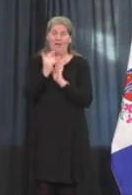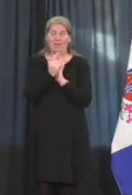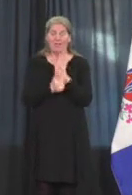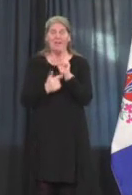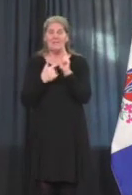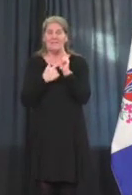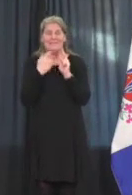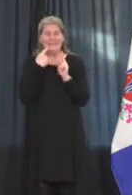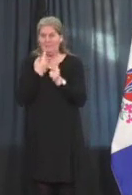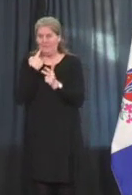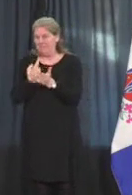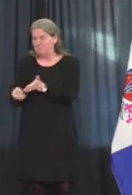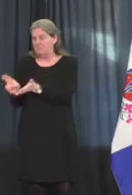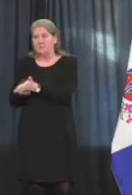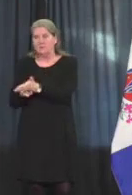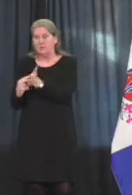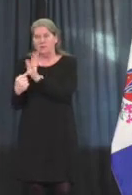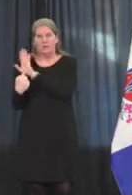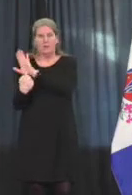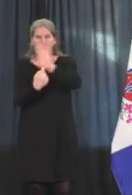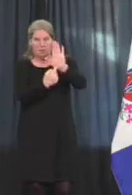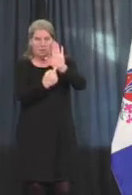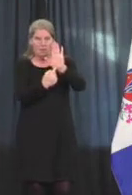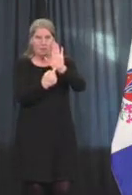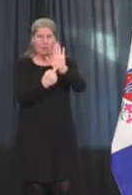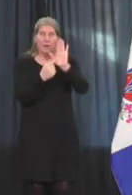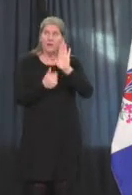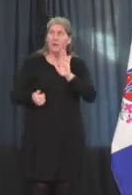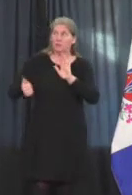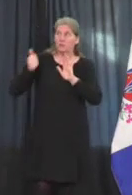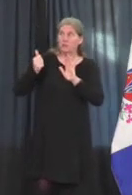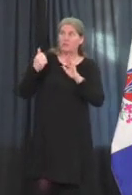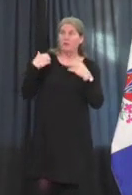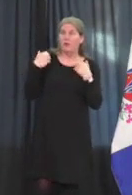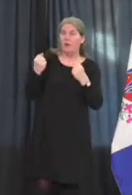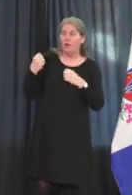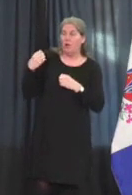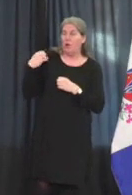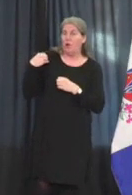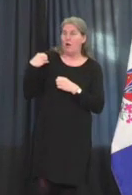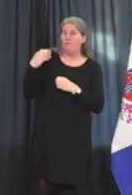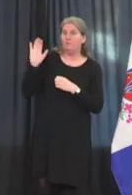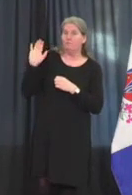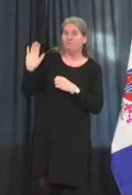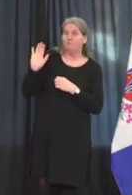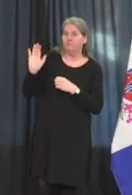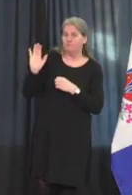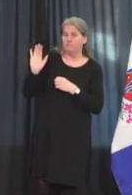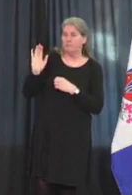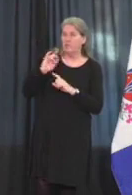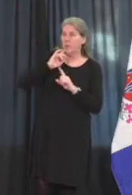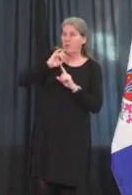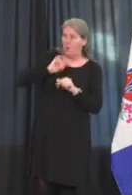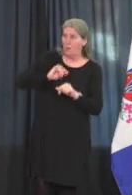JUST SIGNED, GIVE FORCE TO THE CHIEF MEDICAL OFFICER OF HEALTH'S DIRECTION TO YUKONERS